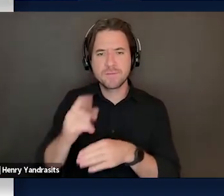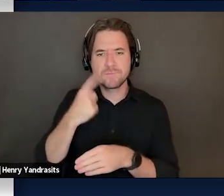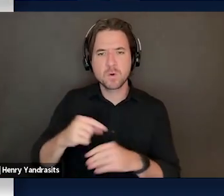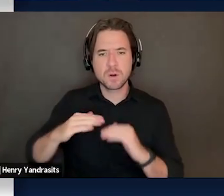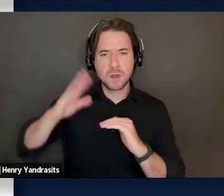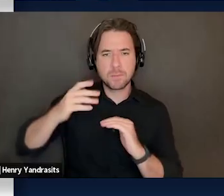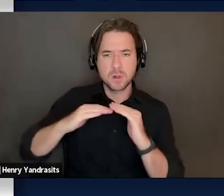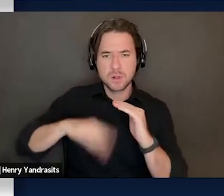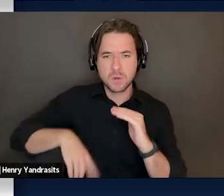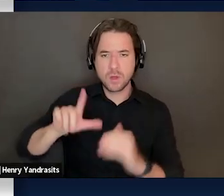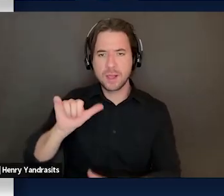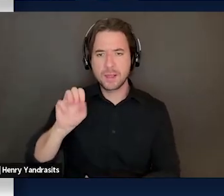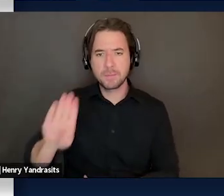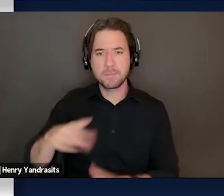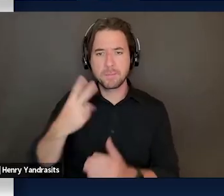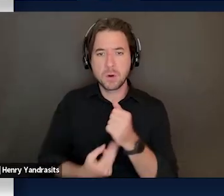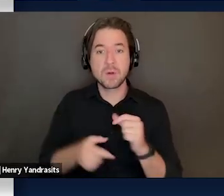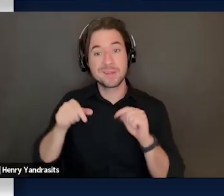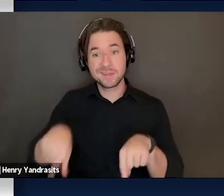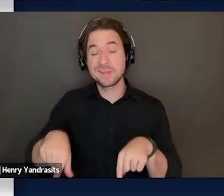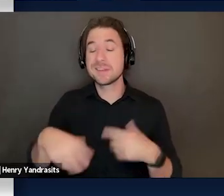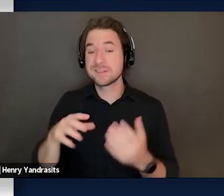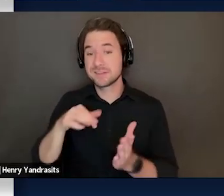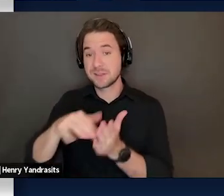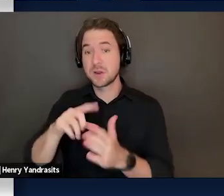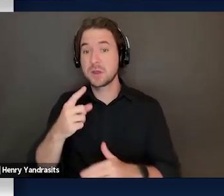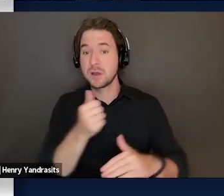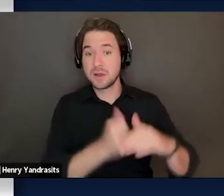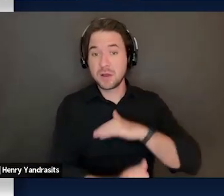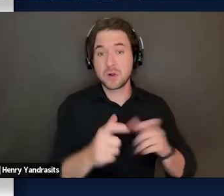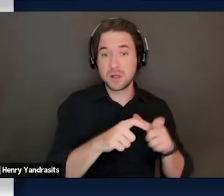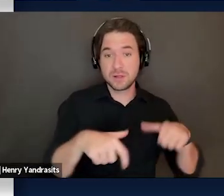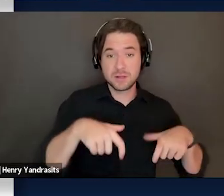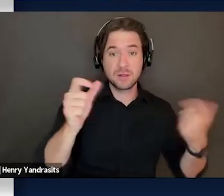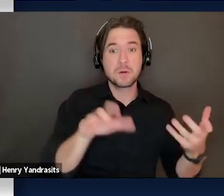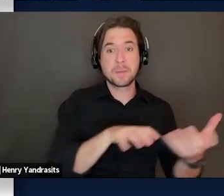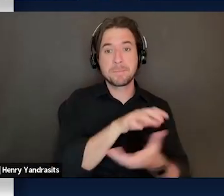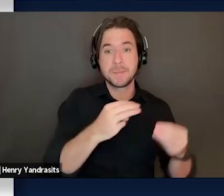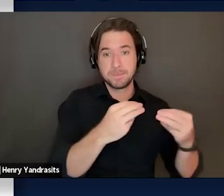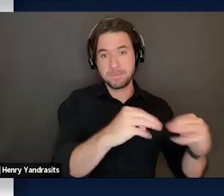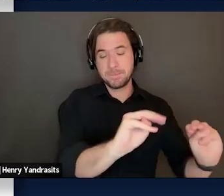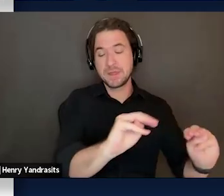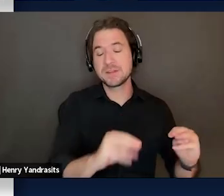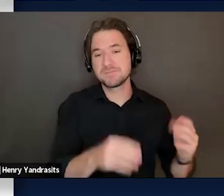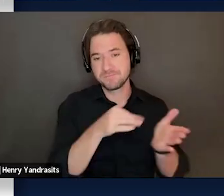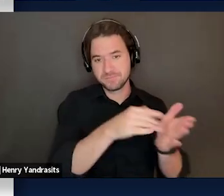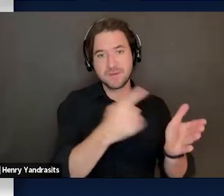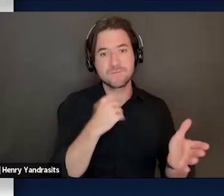So, this study was part of a larger mixed-method study that was, um, age and sex match for people who had MS and people who did not.